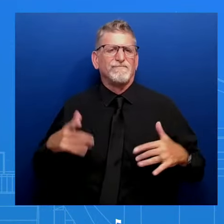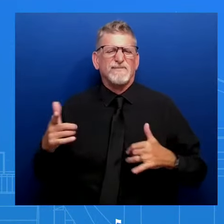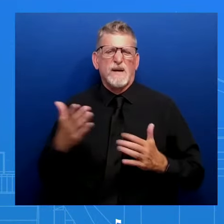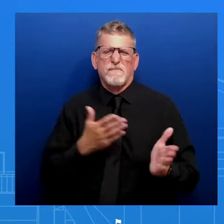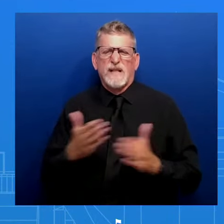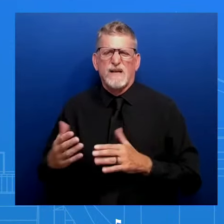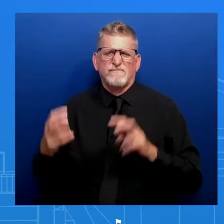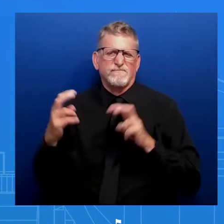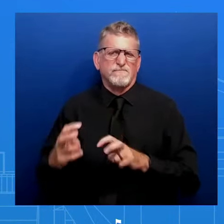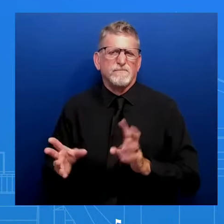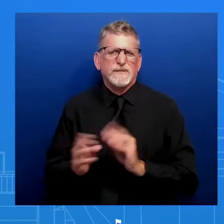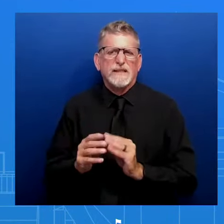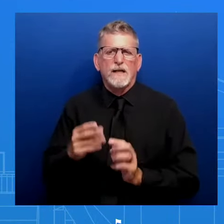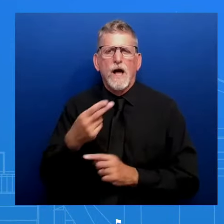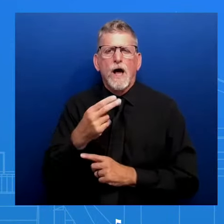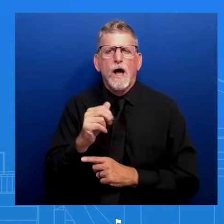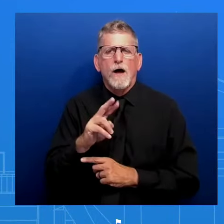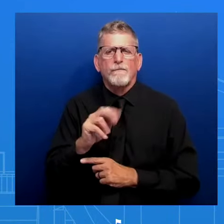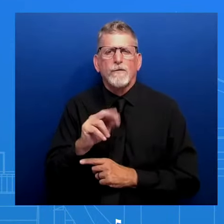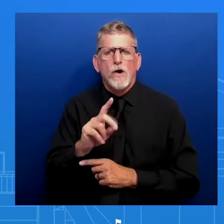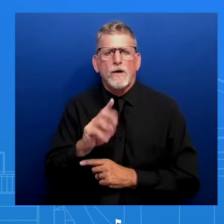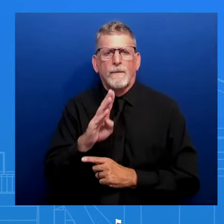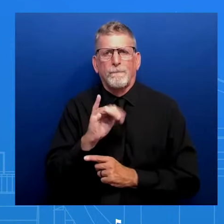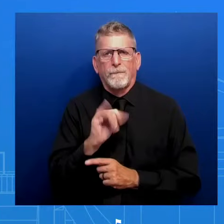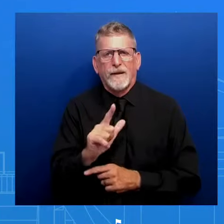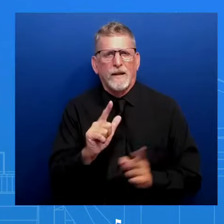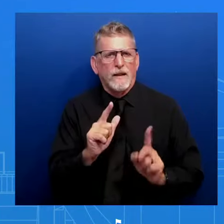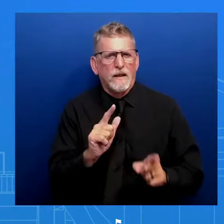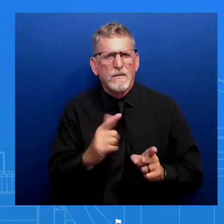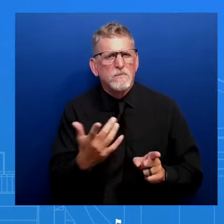has spoken a couple times in -- in just the last couple of weeks